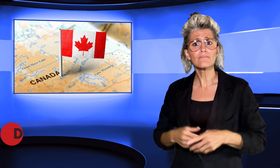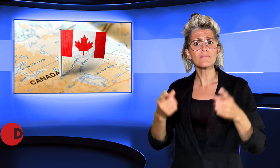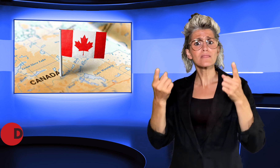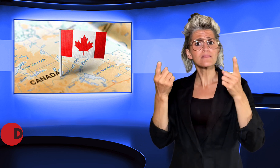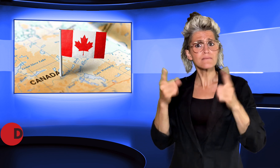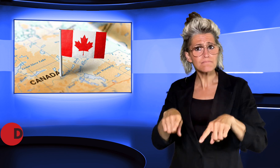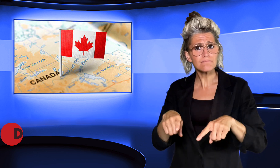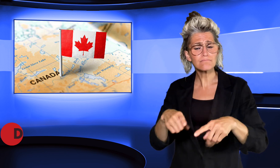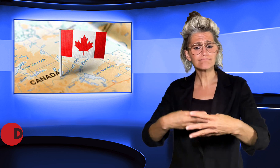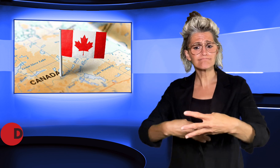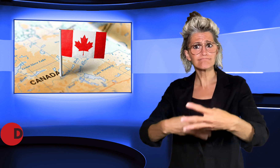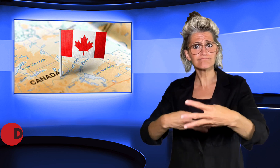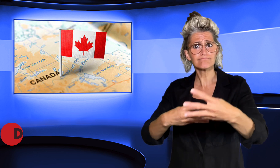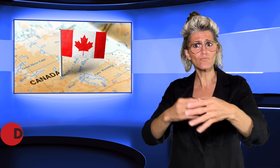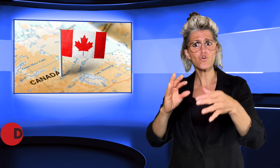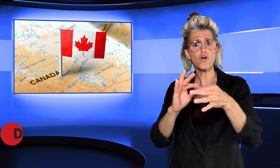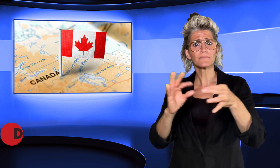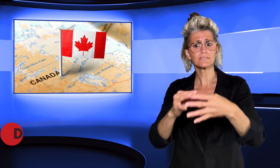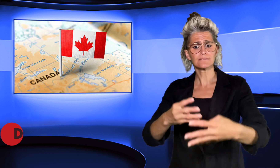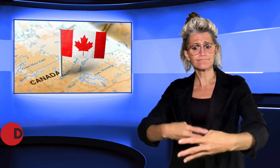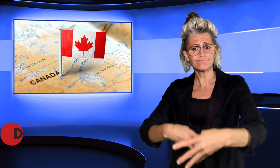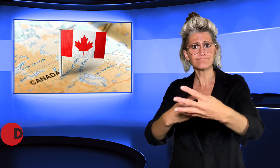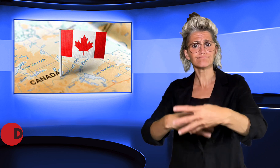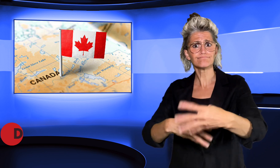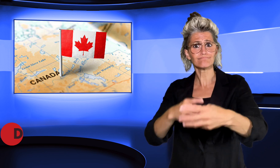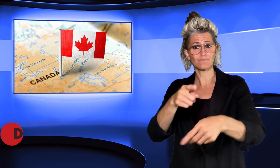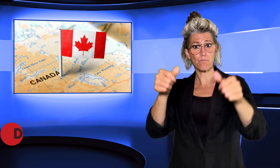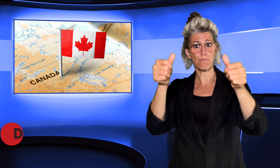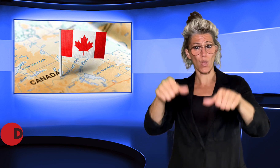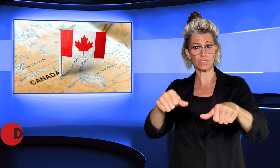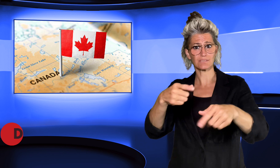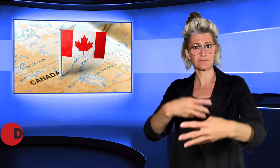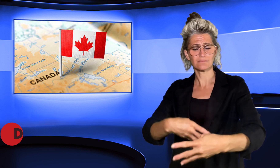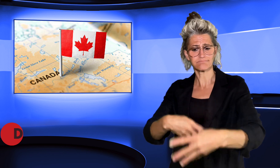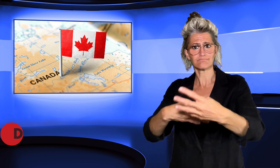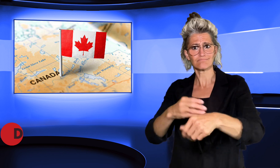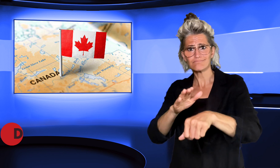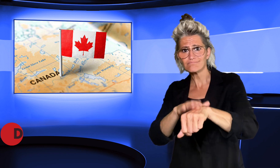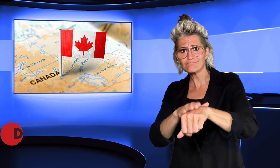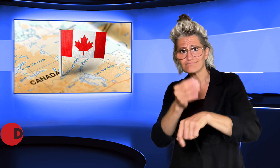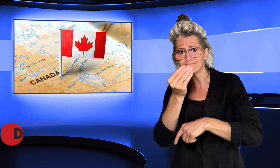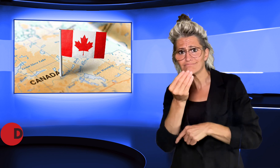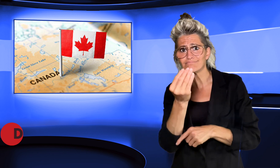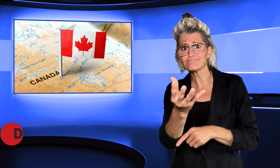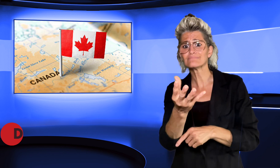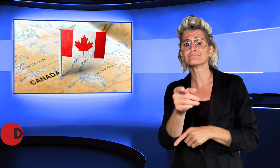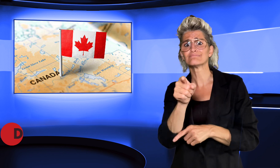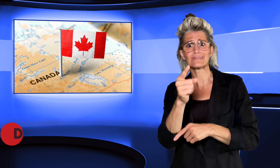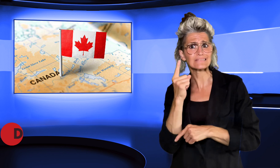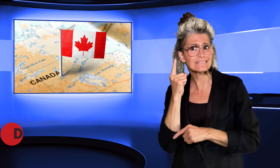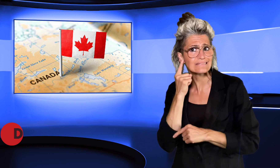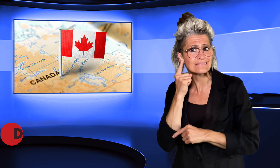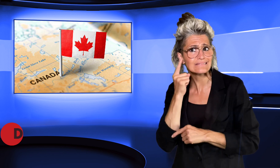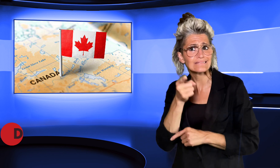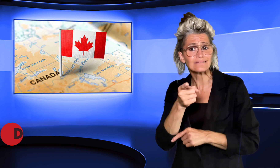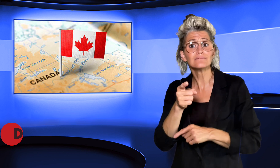on the video was a conversation between hearing people behind the scenes.